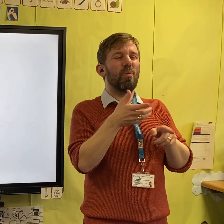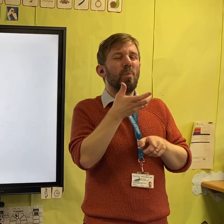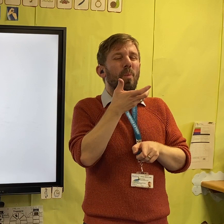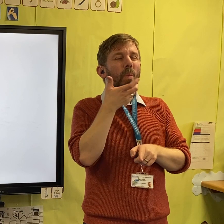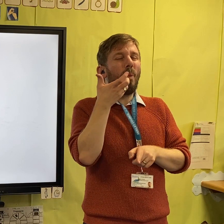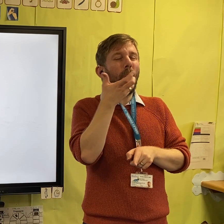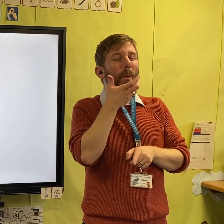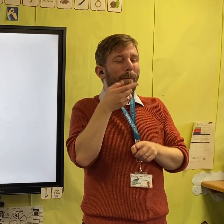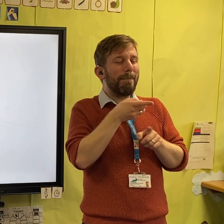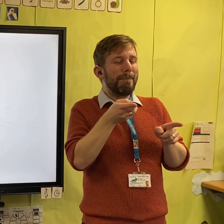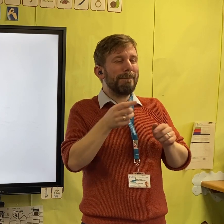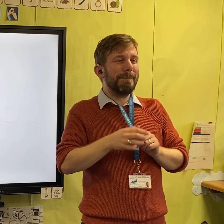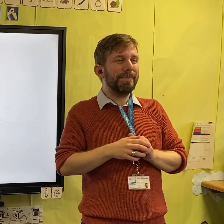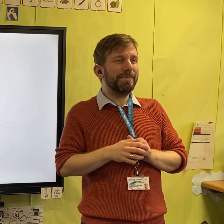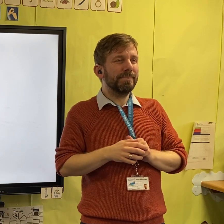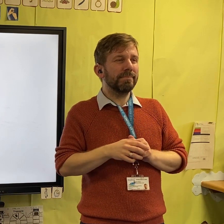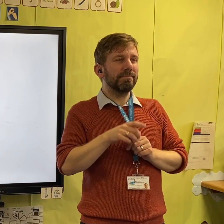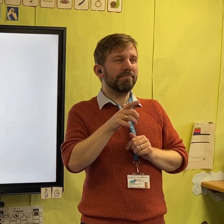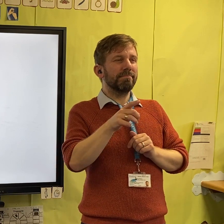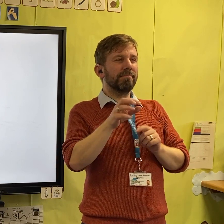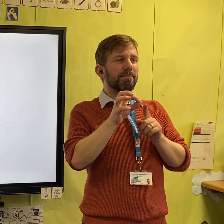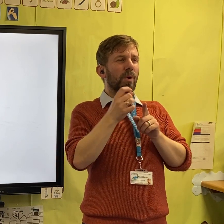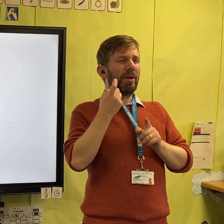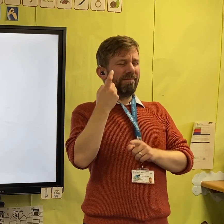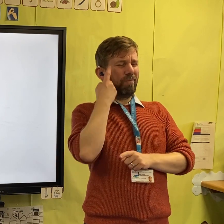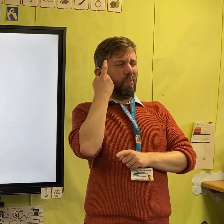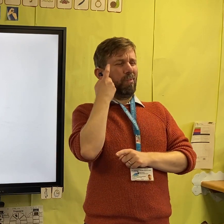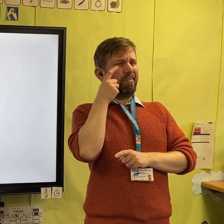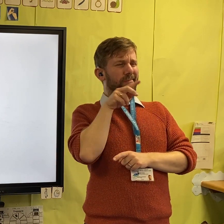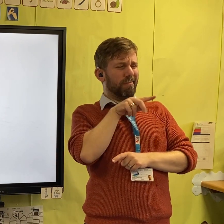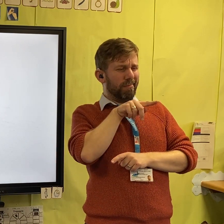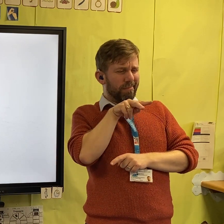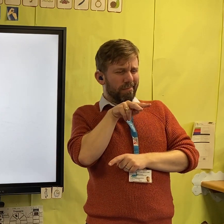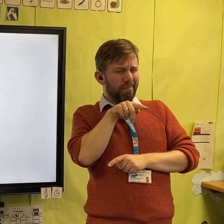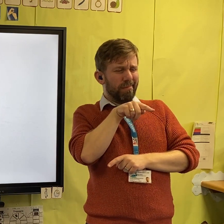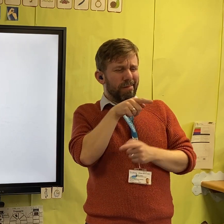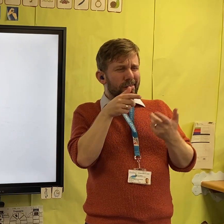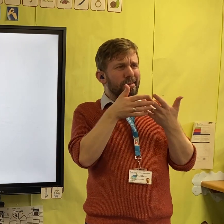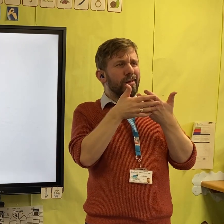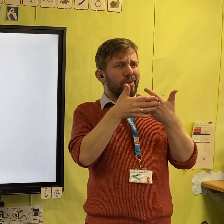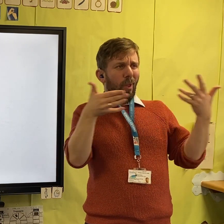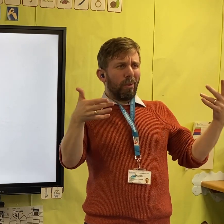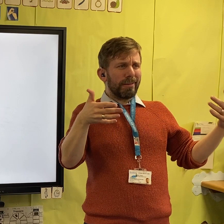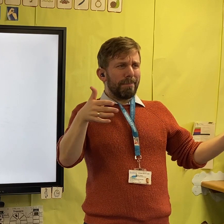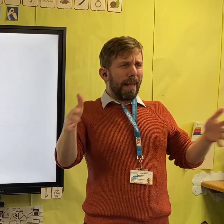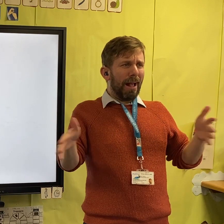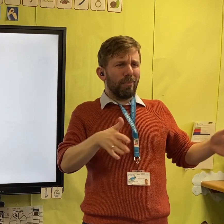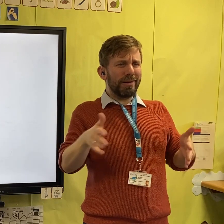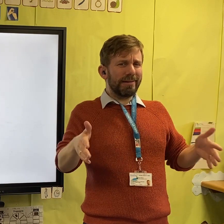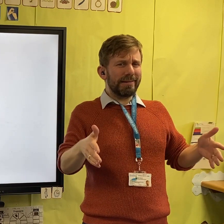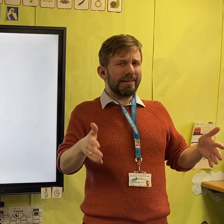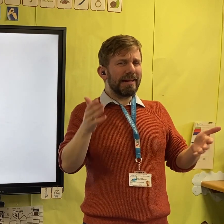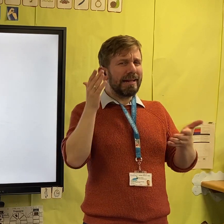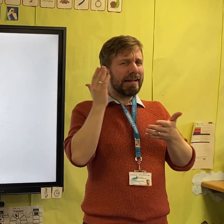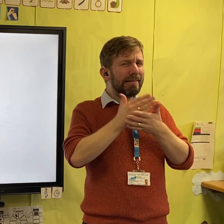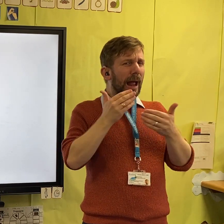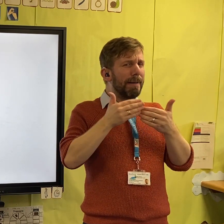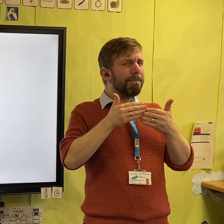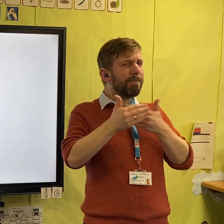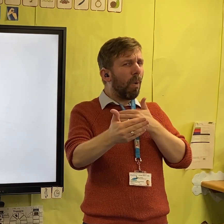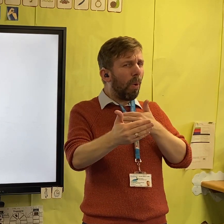huddled in a circle keeping warm. Pipkin thought there's a lot of penguins there,